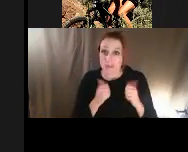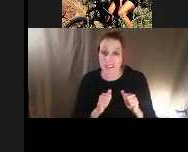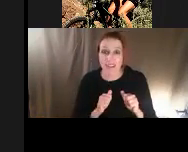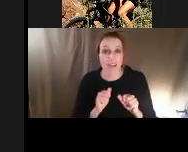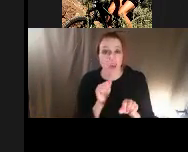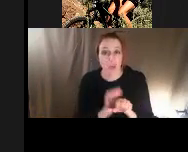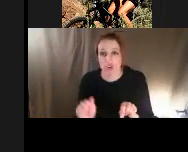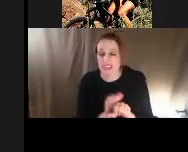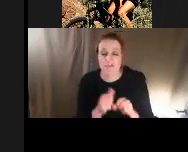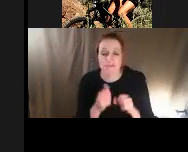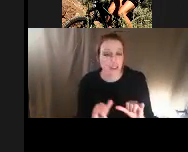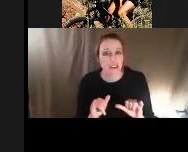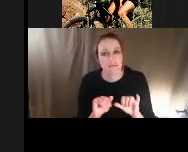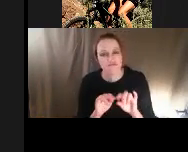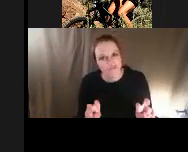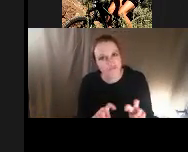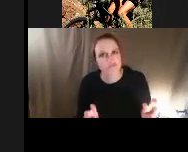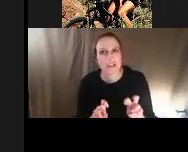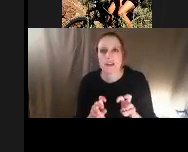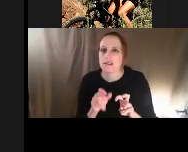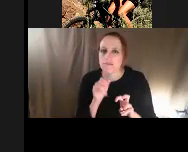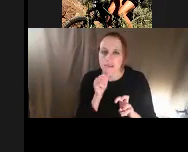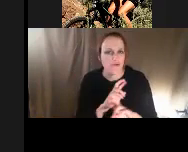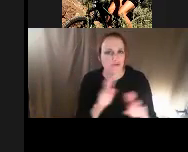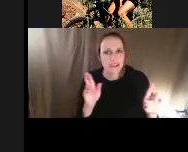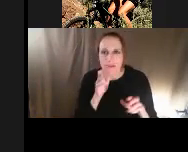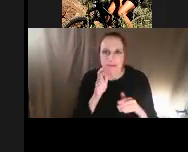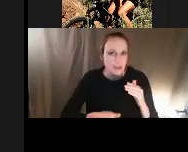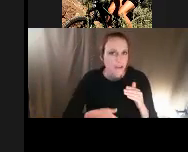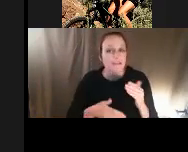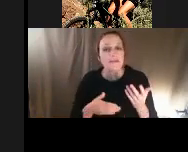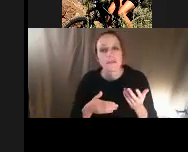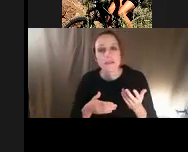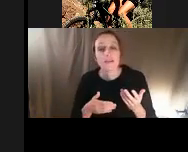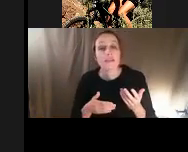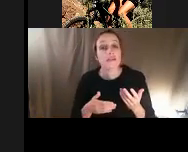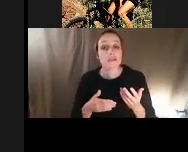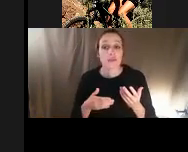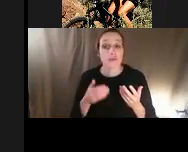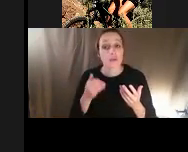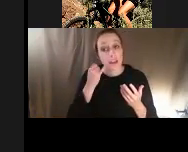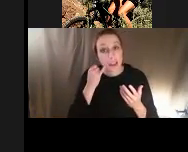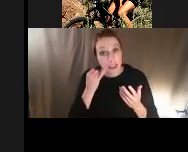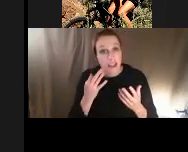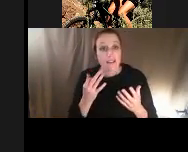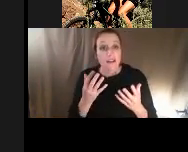I'm not where I want to be. So, we really have to... The big focus, if you really want to do this and intersect with trauma informed care, that